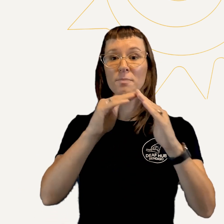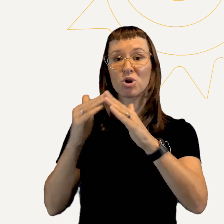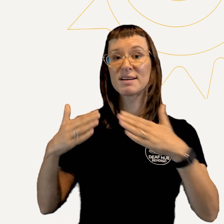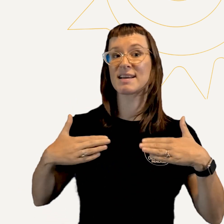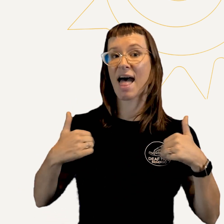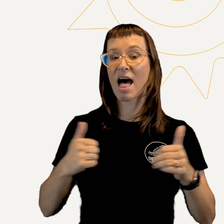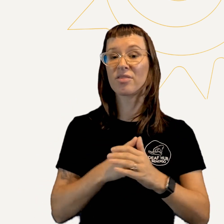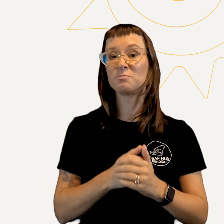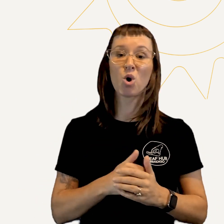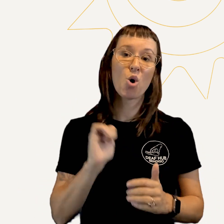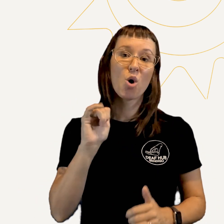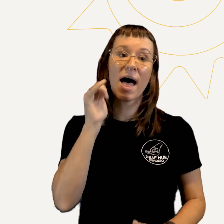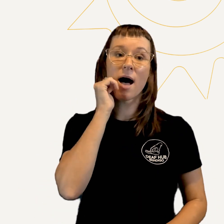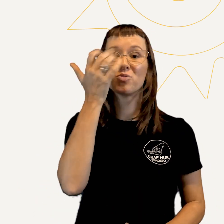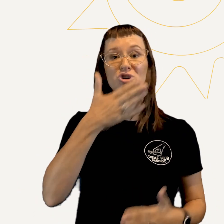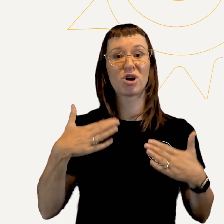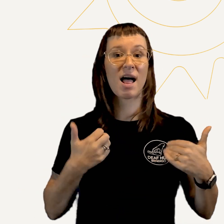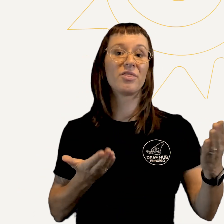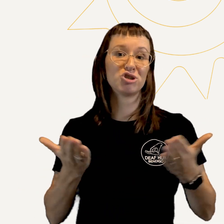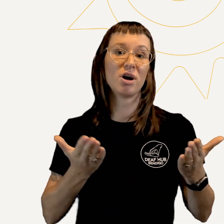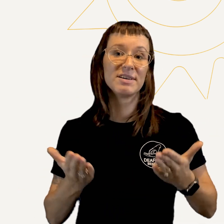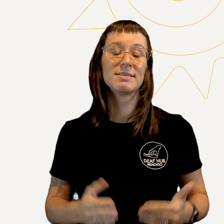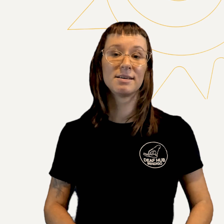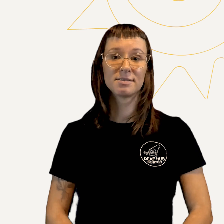like Women's Health Clinics, Community Health and Aboriginal Health Services.